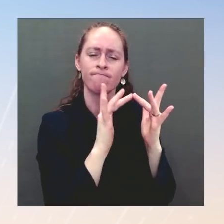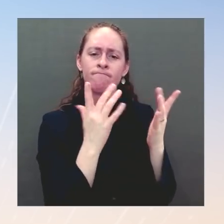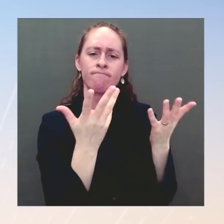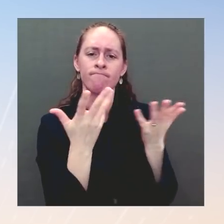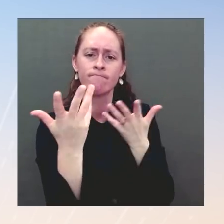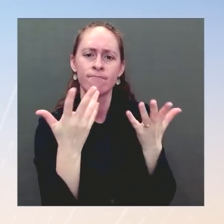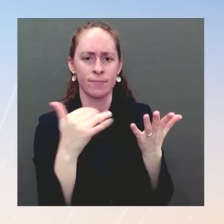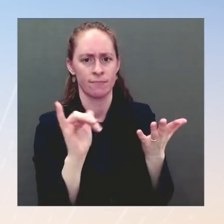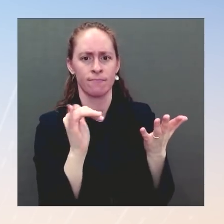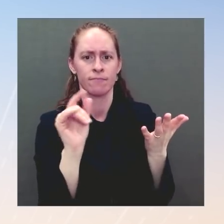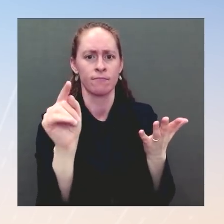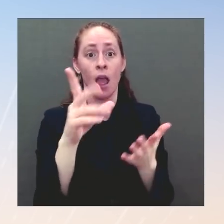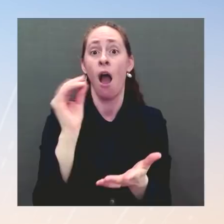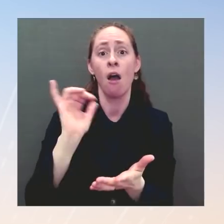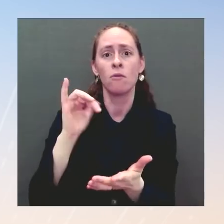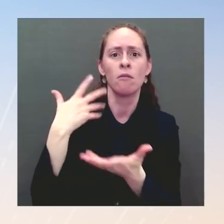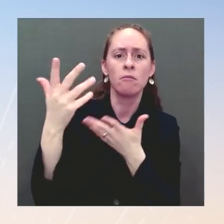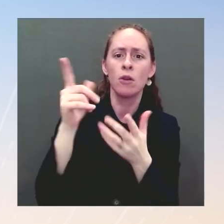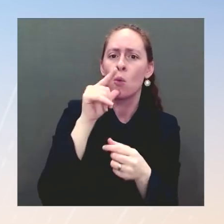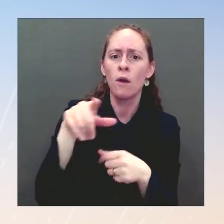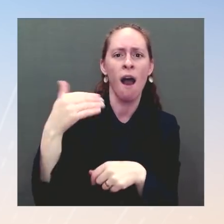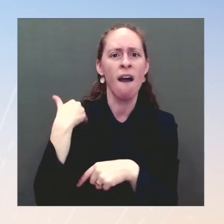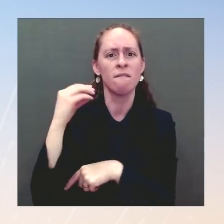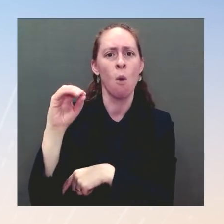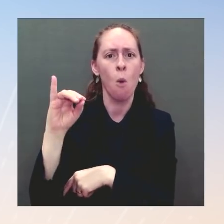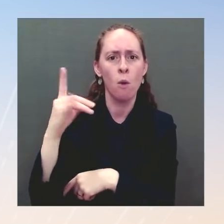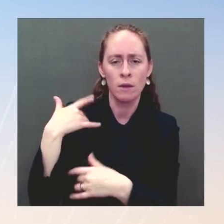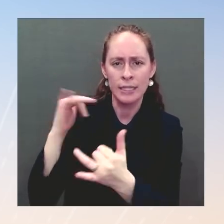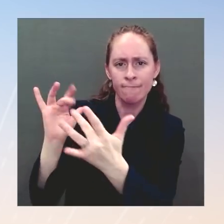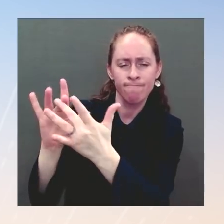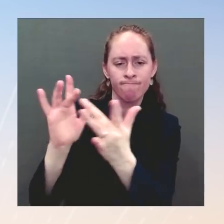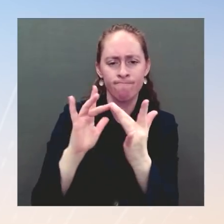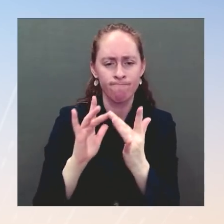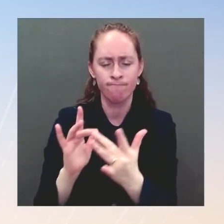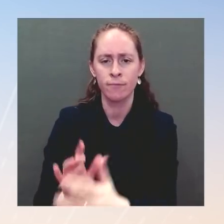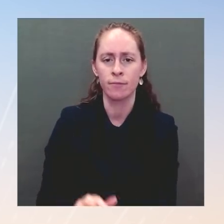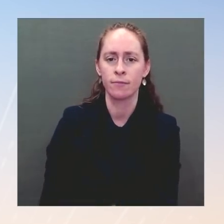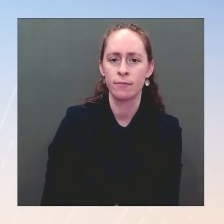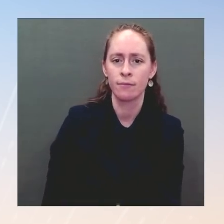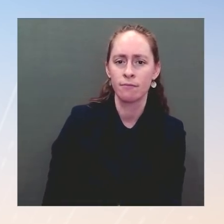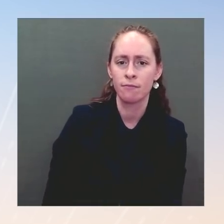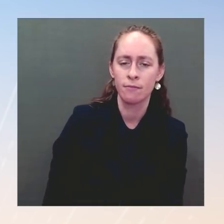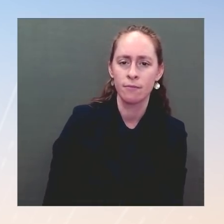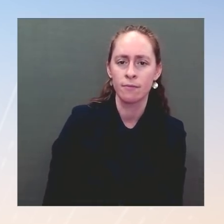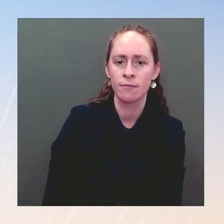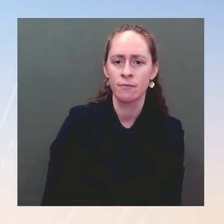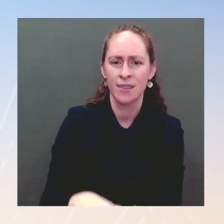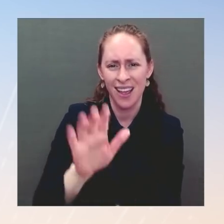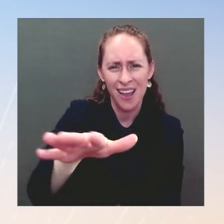The Press: But even without all this going on, gas in California is almost $5 a gallon. Should people across the country